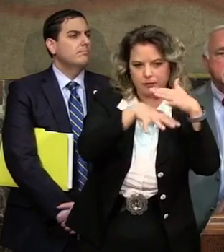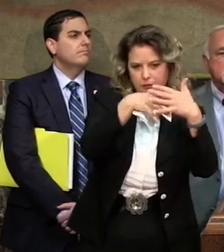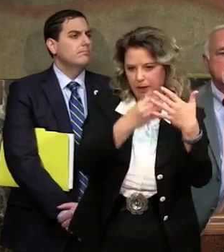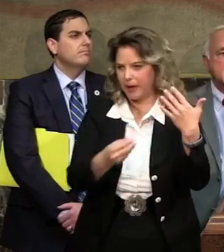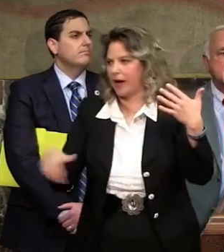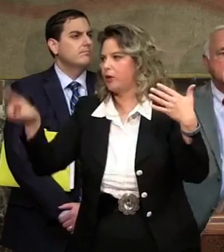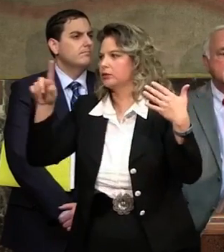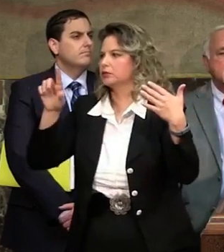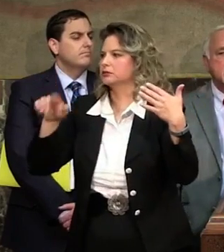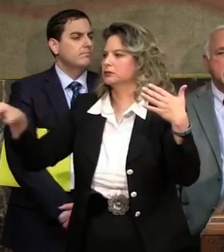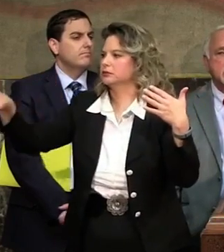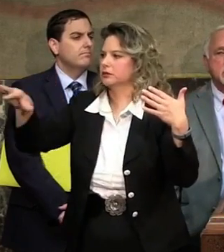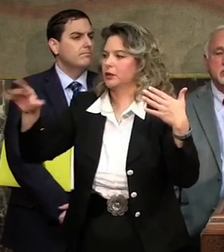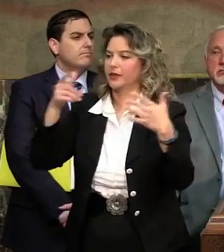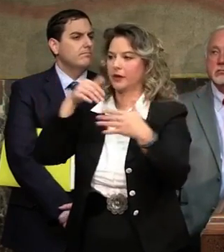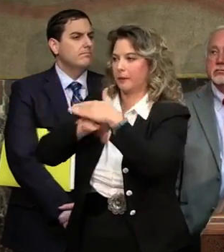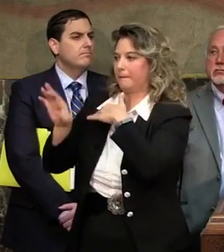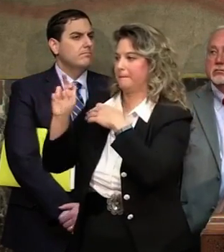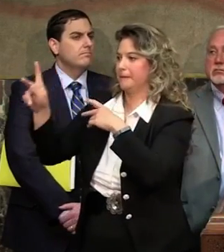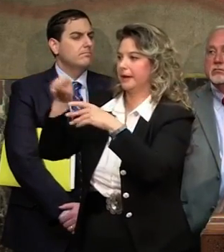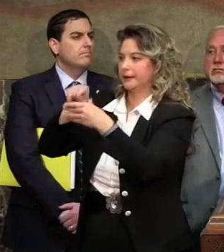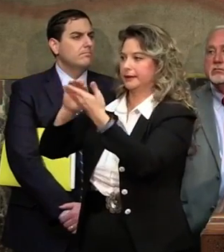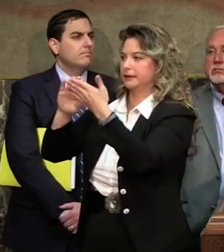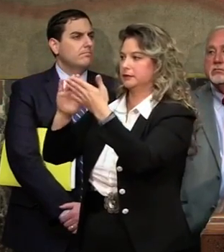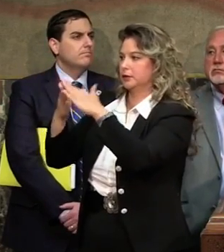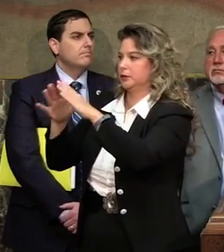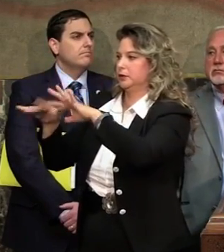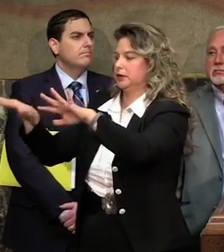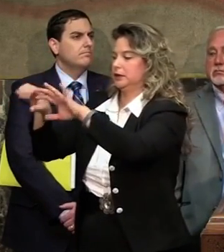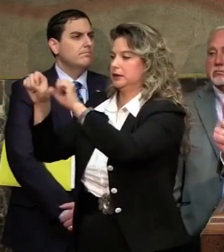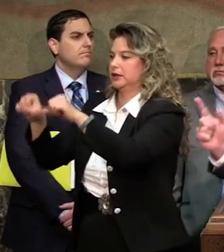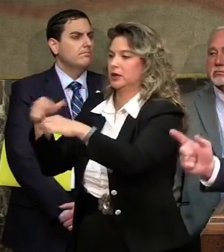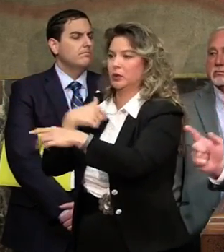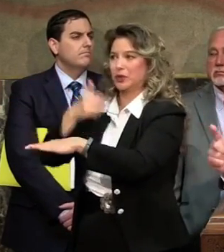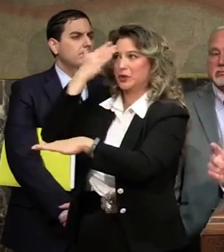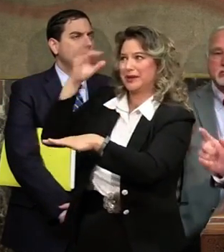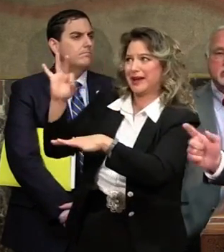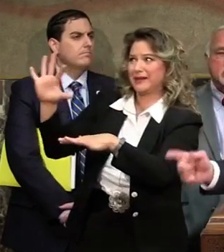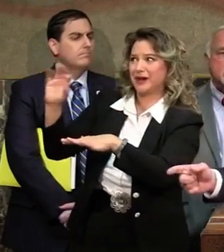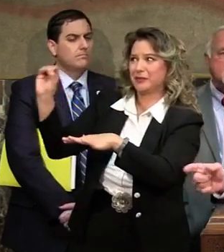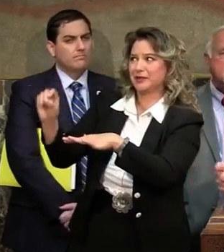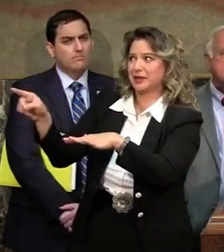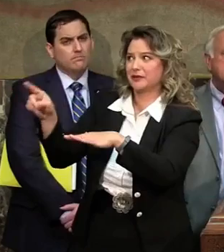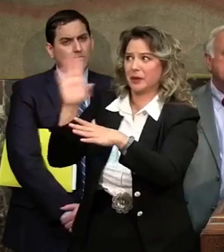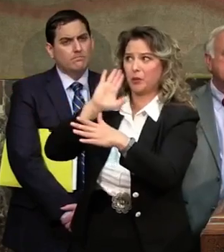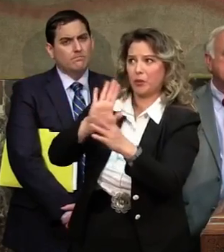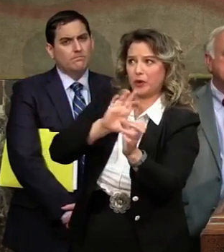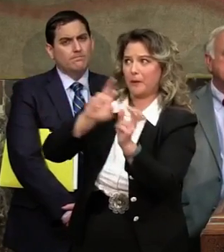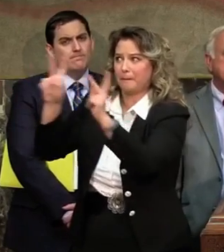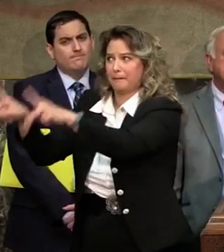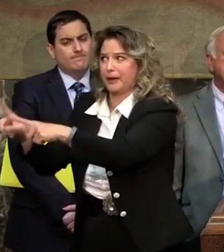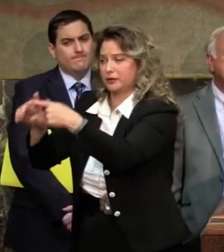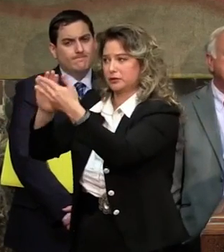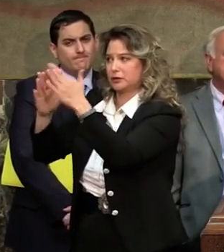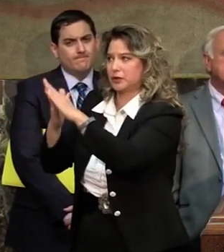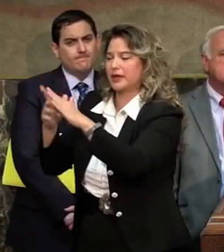do reenter society as we know ninety-five percent of all of them will that they're properly equipped for